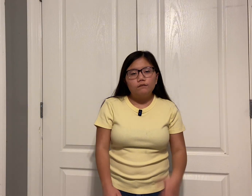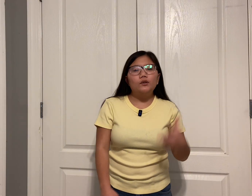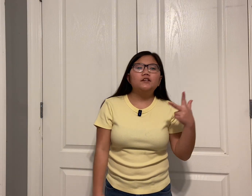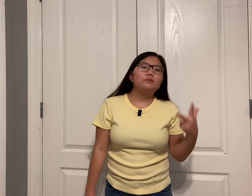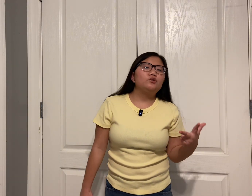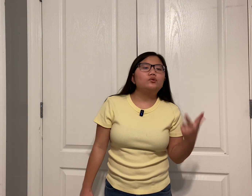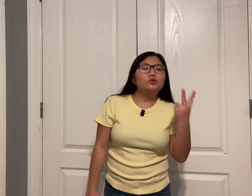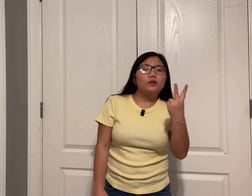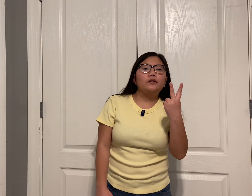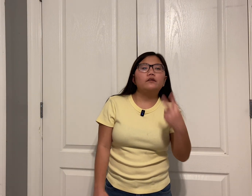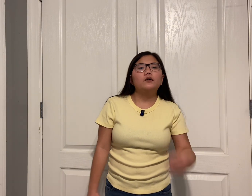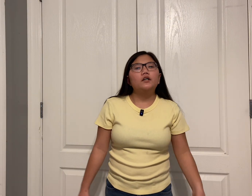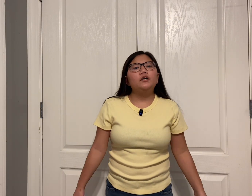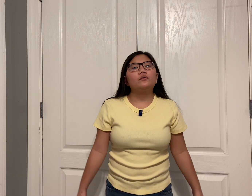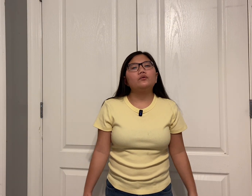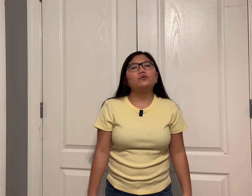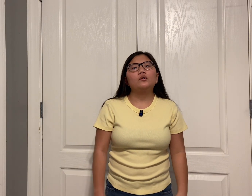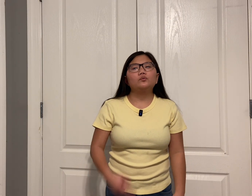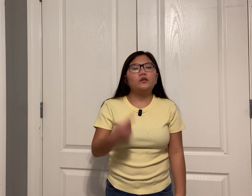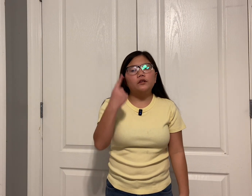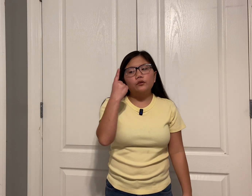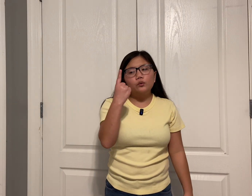or asymmetrical two handed it only requires one hand to do the motion.